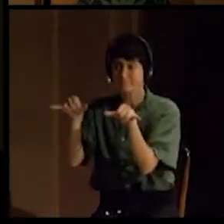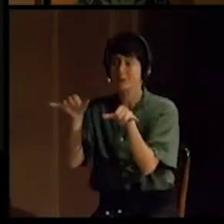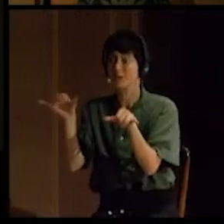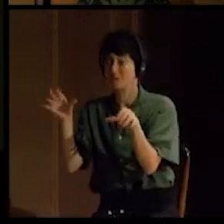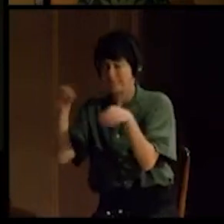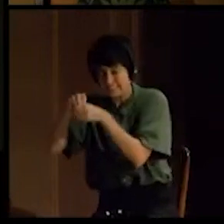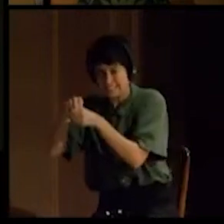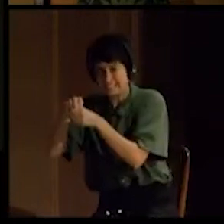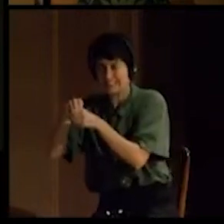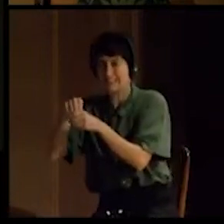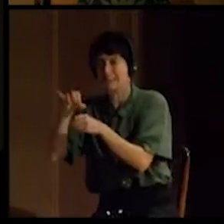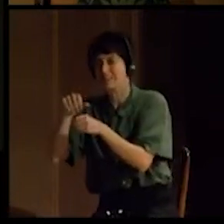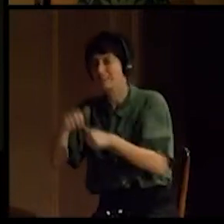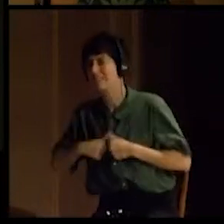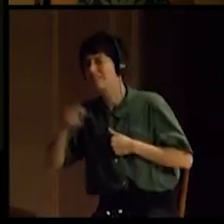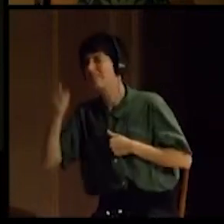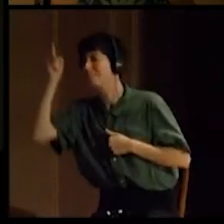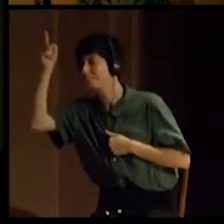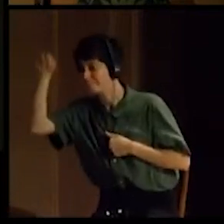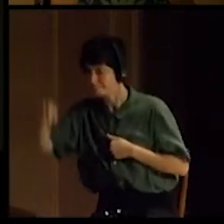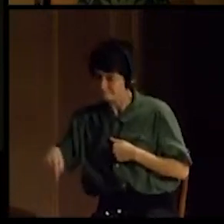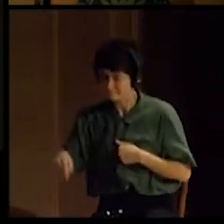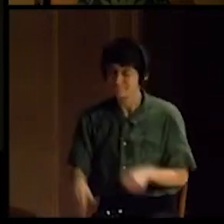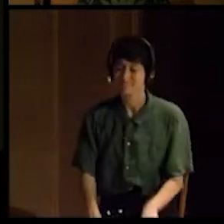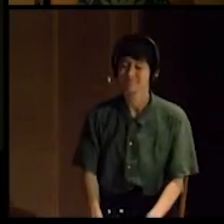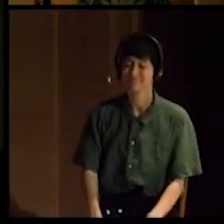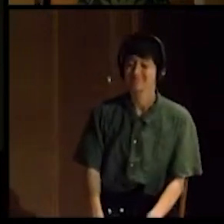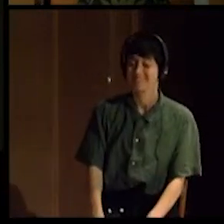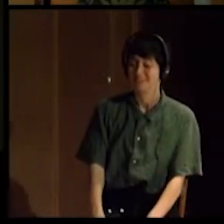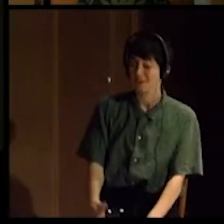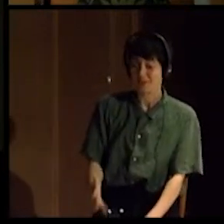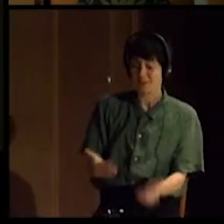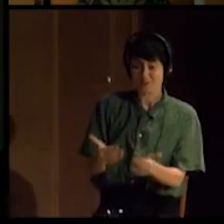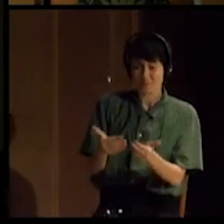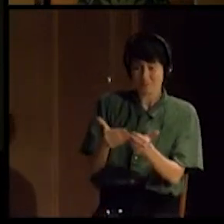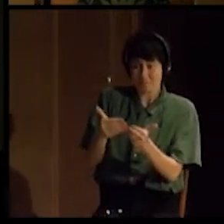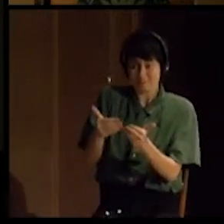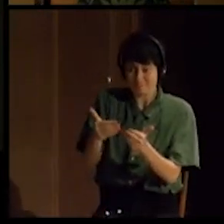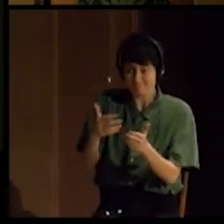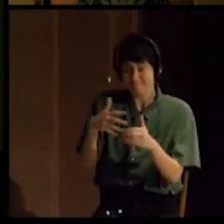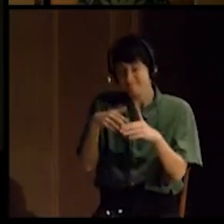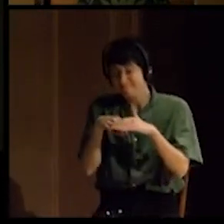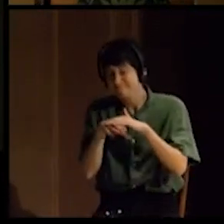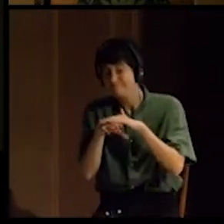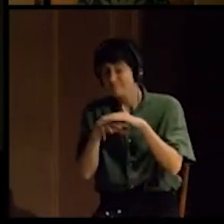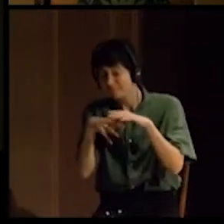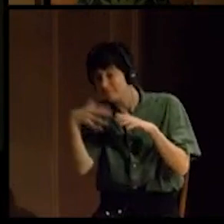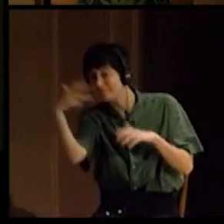that's all puffed up in your backyard, think about the cold environment that it is facing